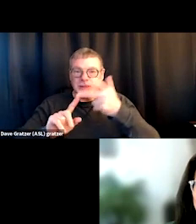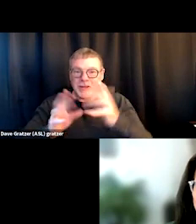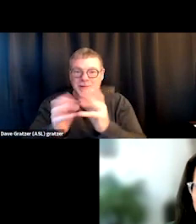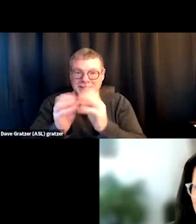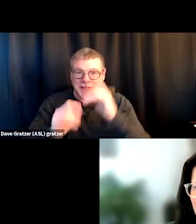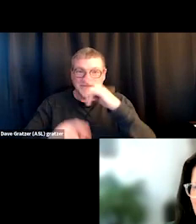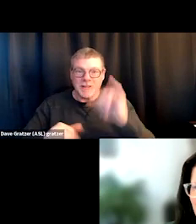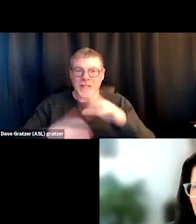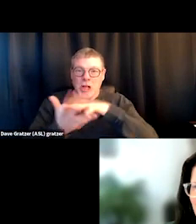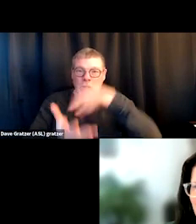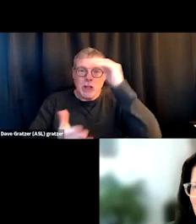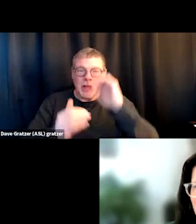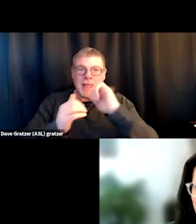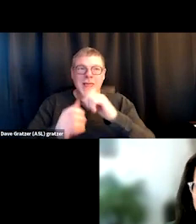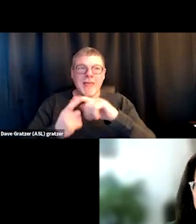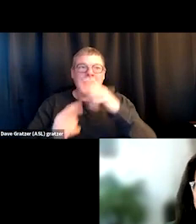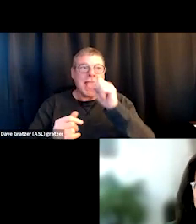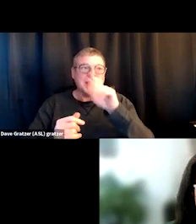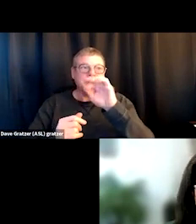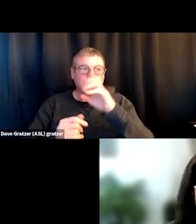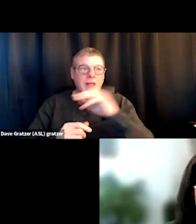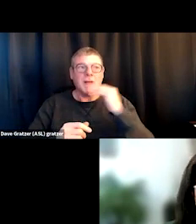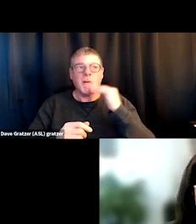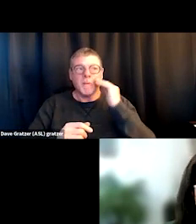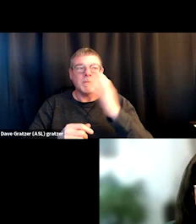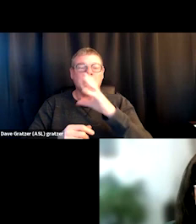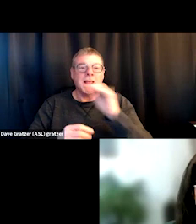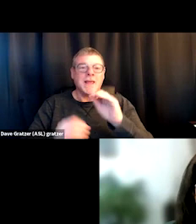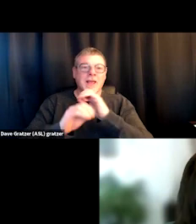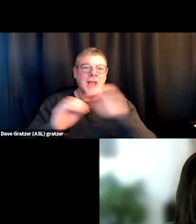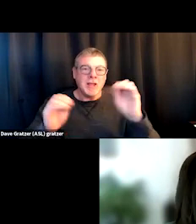for HUD rural and unsheltered NOFO grantees.